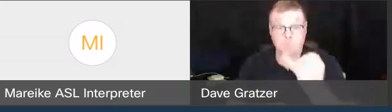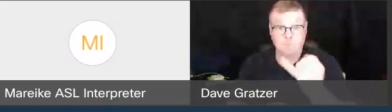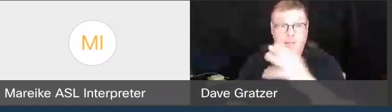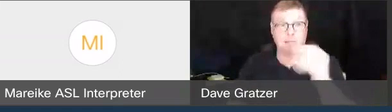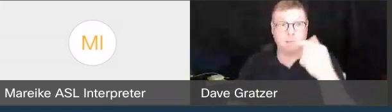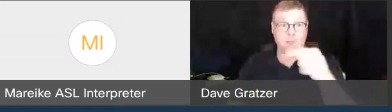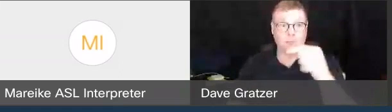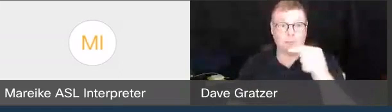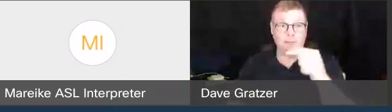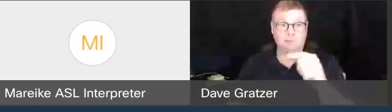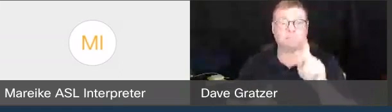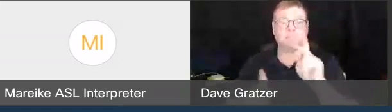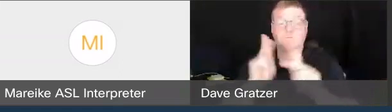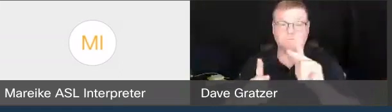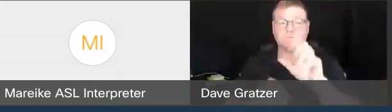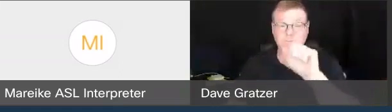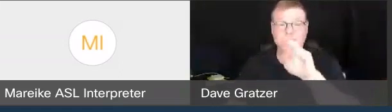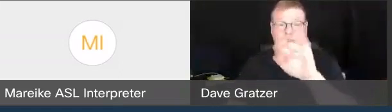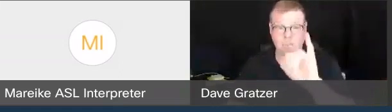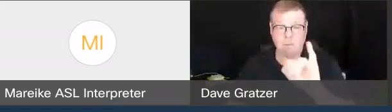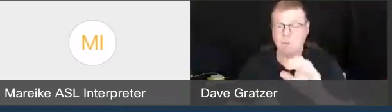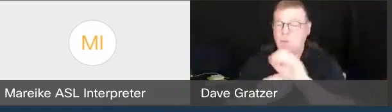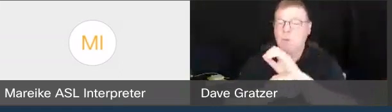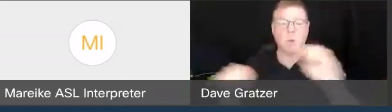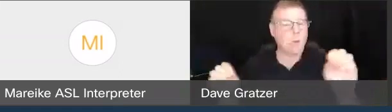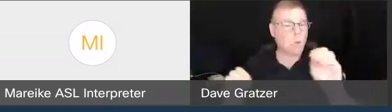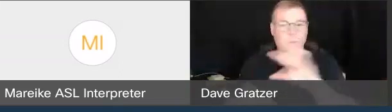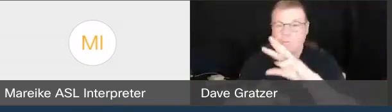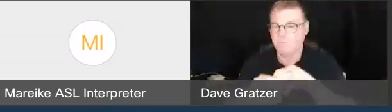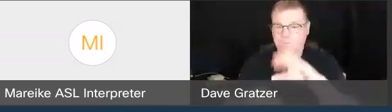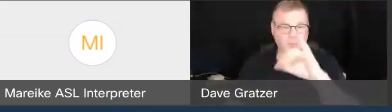are individuals with severe mental illness with no justice involvement and the red bar